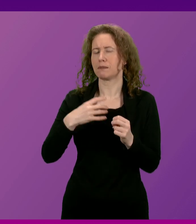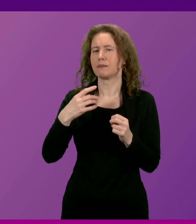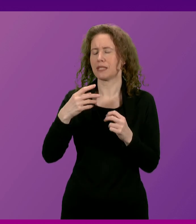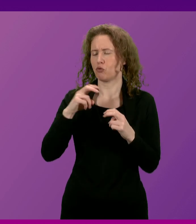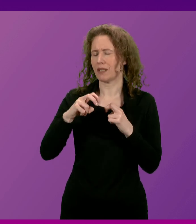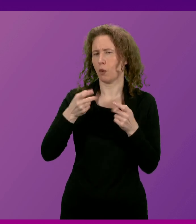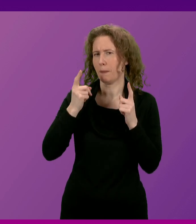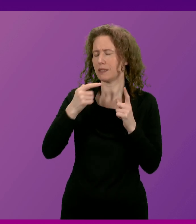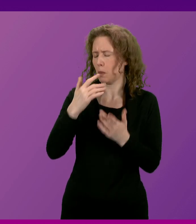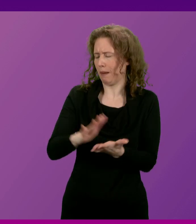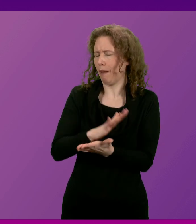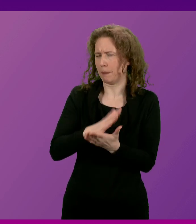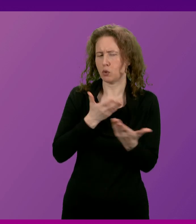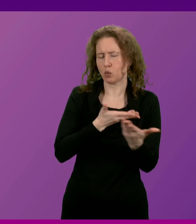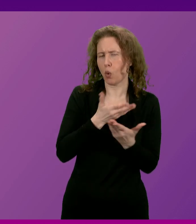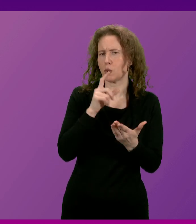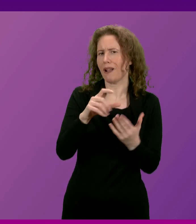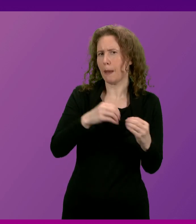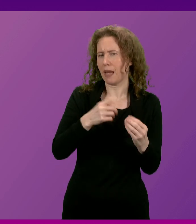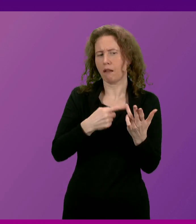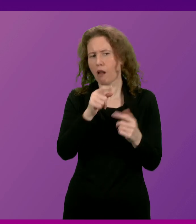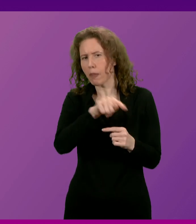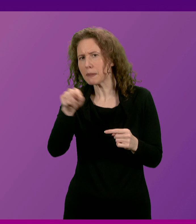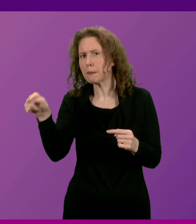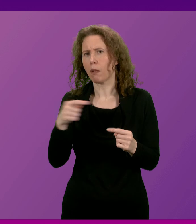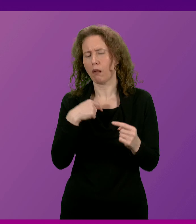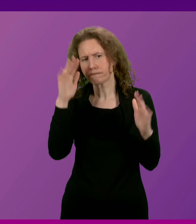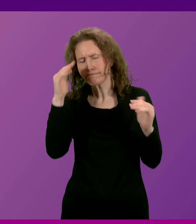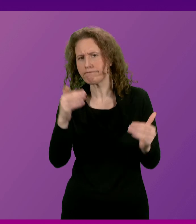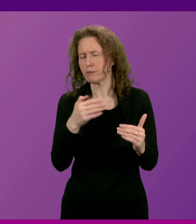will be happy to engage with Claire Baker and others on addressing the